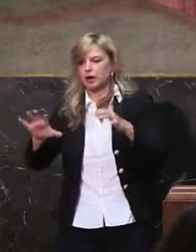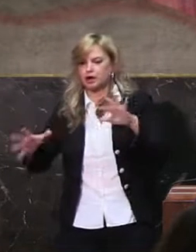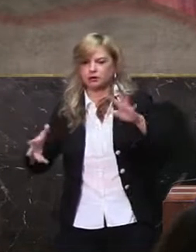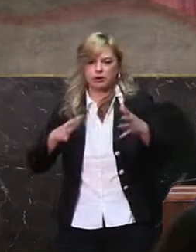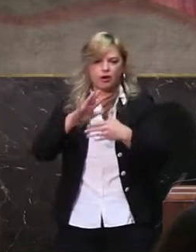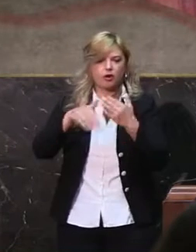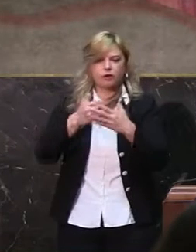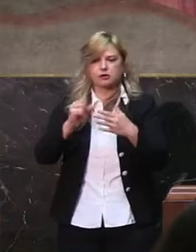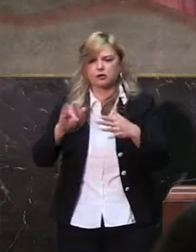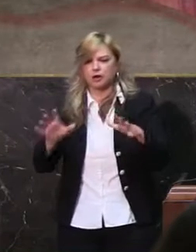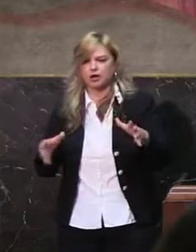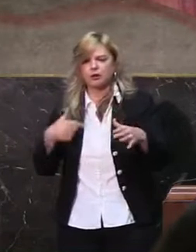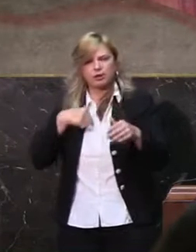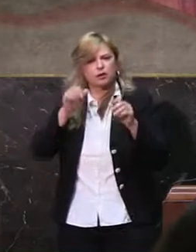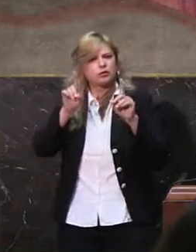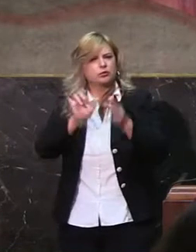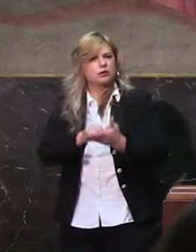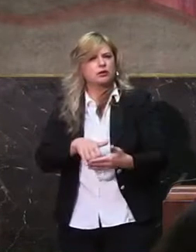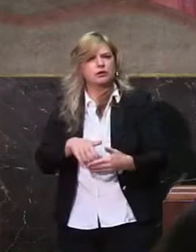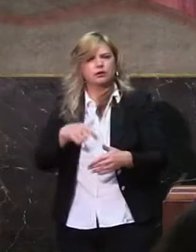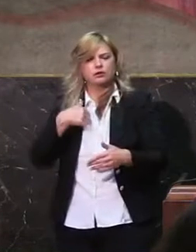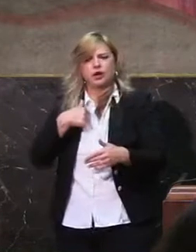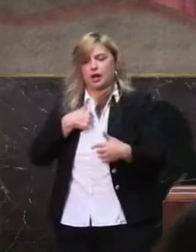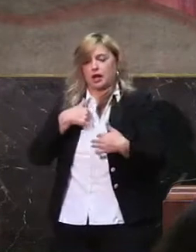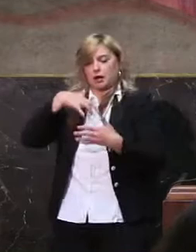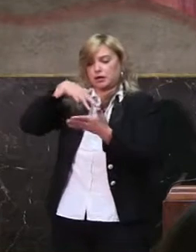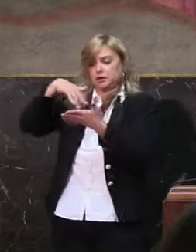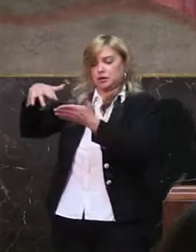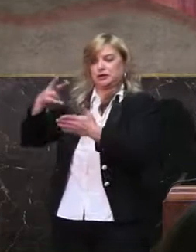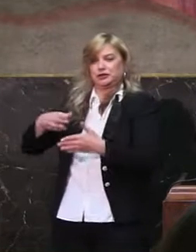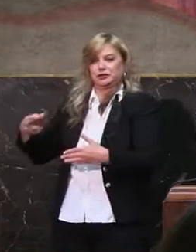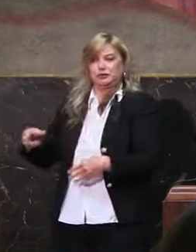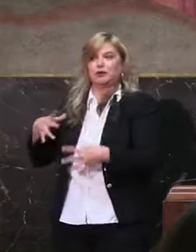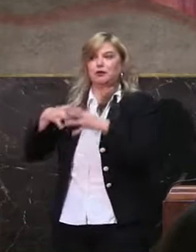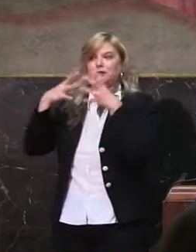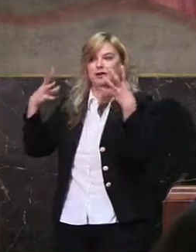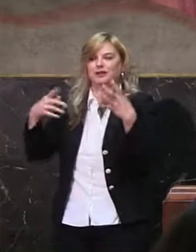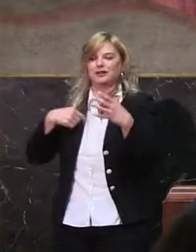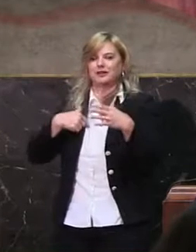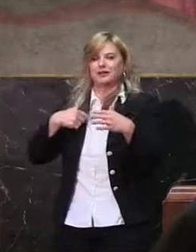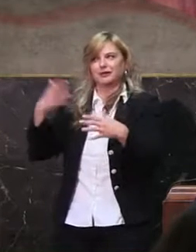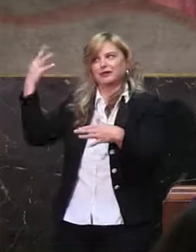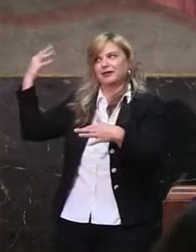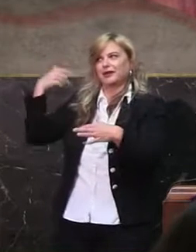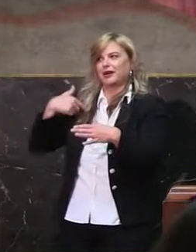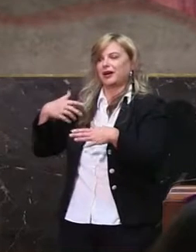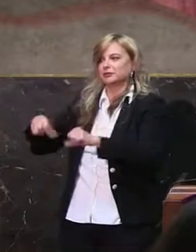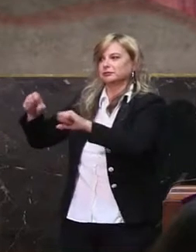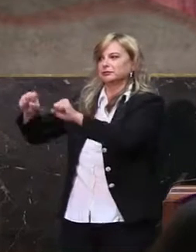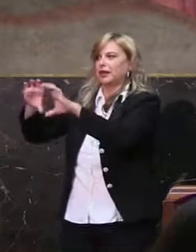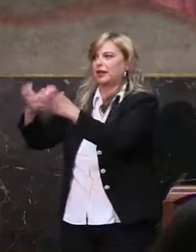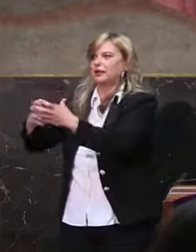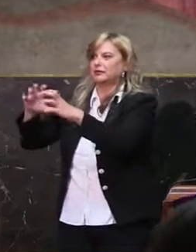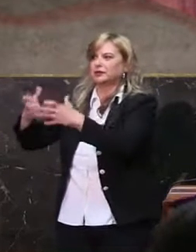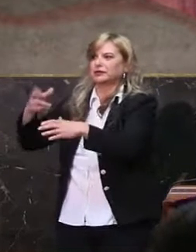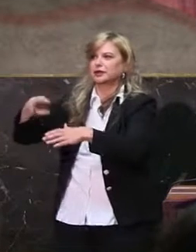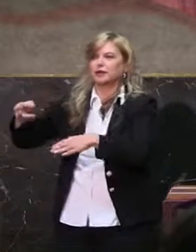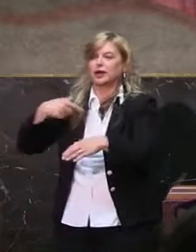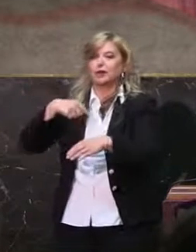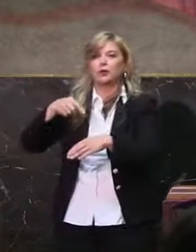somebody who studied an awful lot of history I took every history elective that I could when I went to West Point and I walked into the history department it